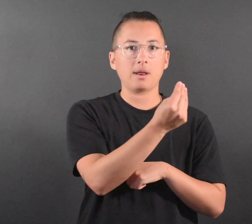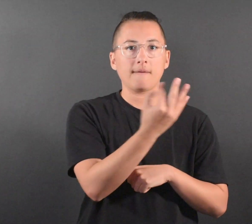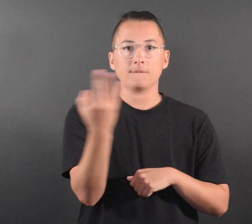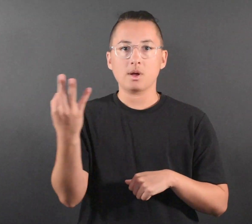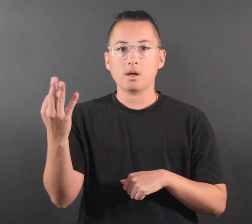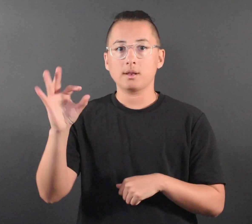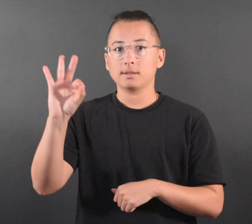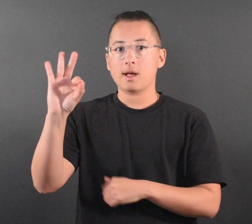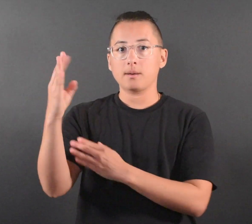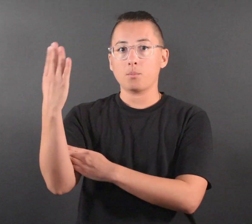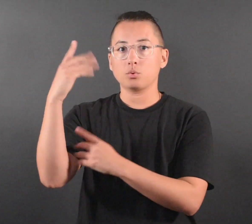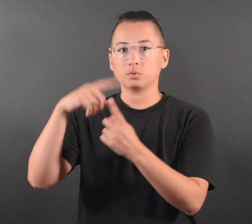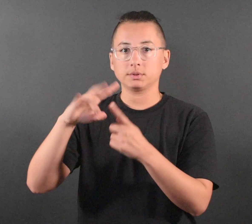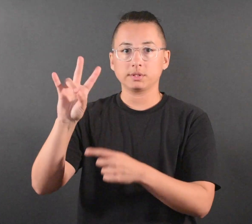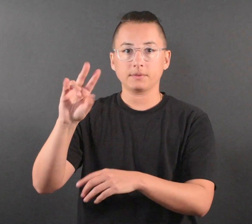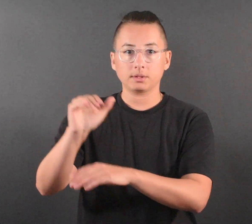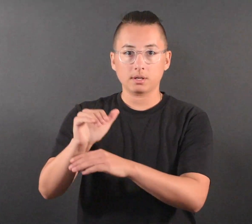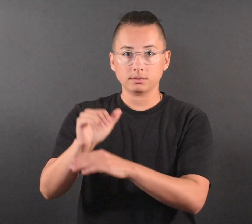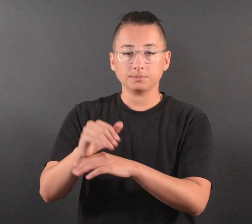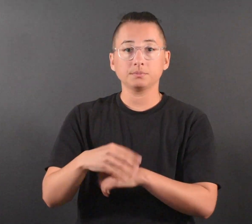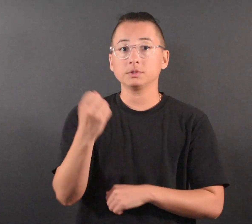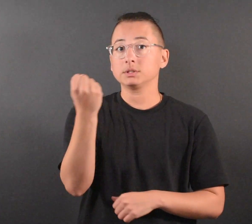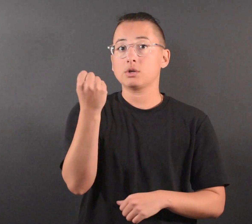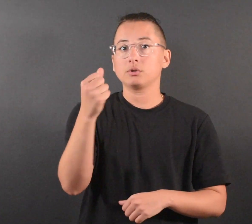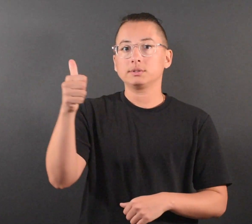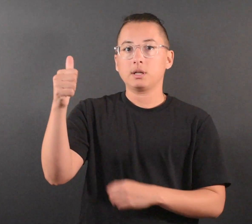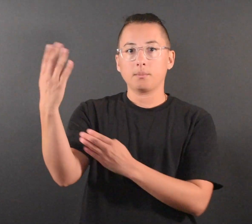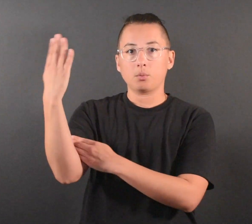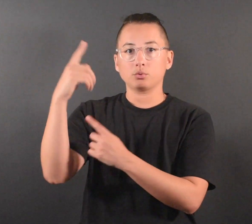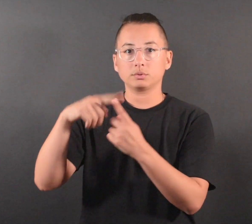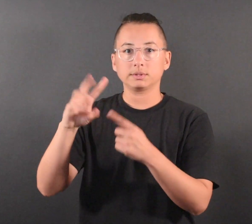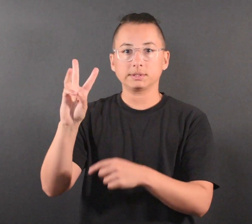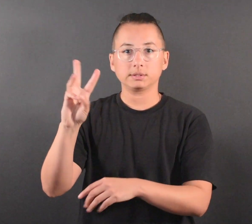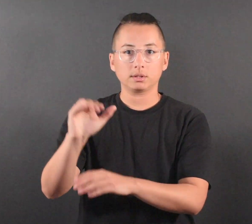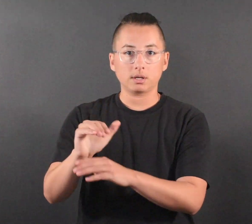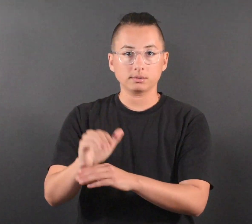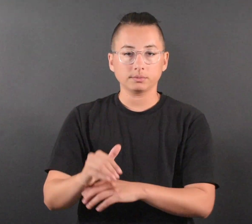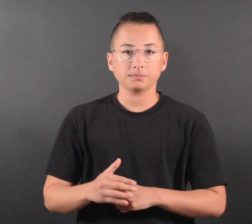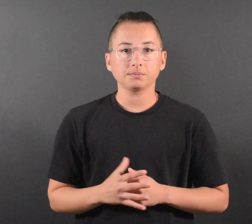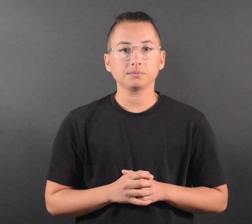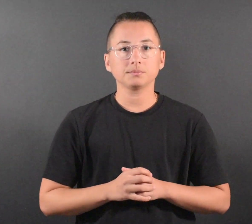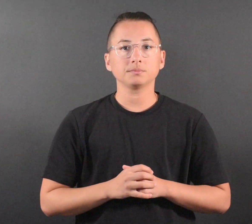Call 1-833-431-2053, Monday–Friday: 9 a.m. to7 p.m., Saturday: 10 a.m. to 6 p.m.